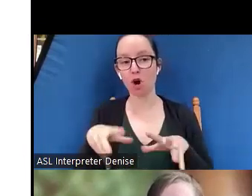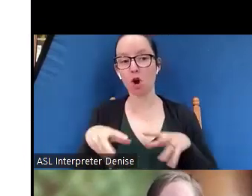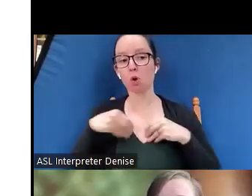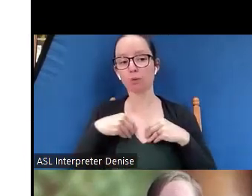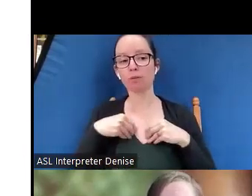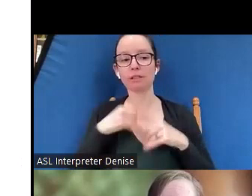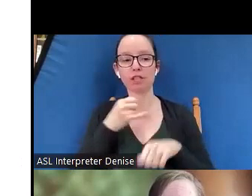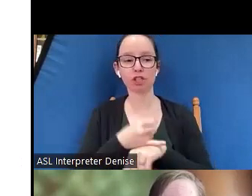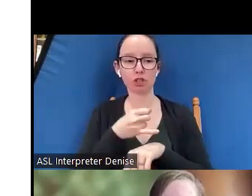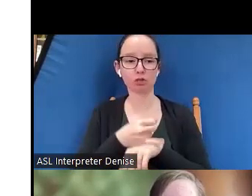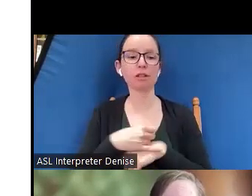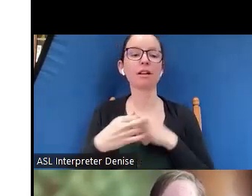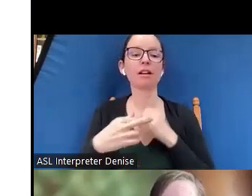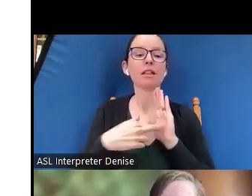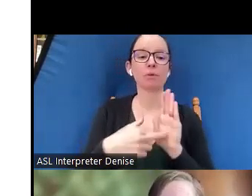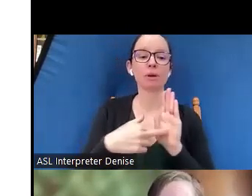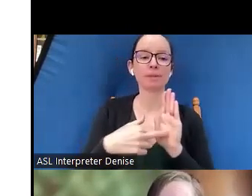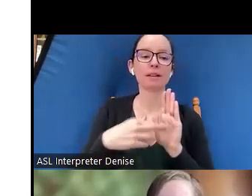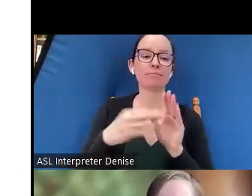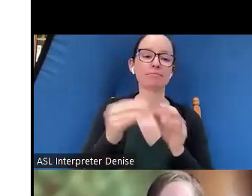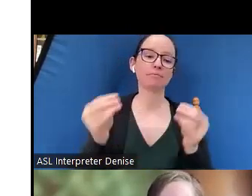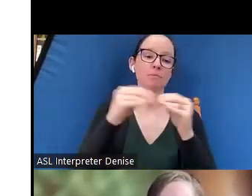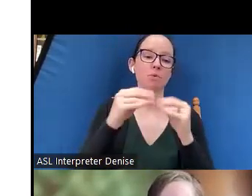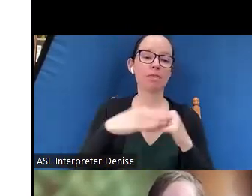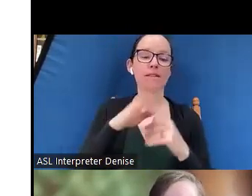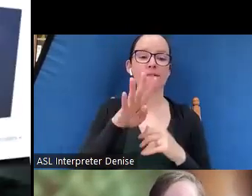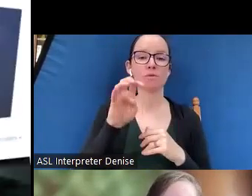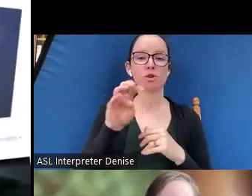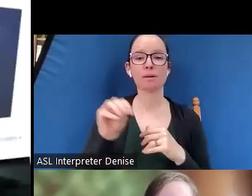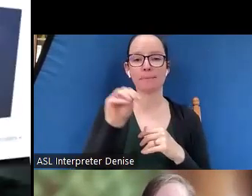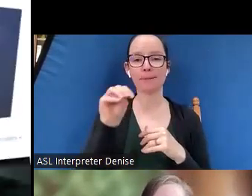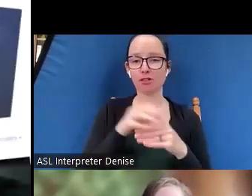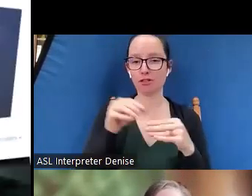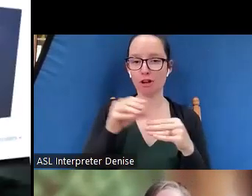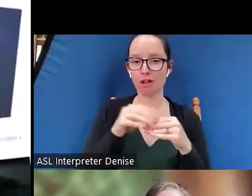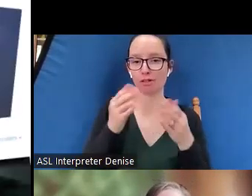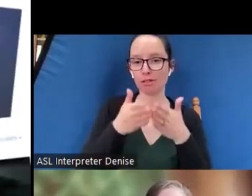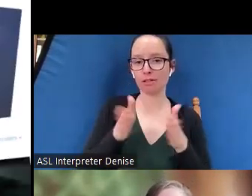million in public investments.